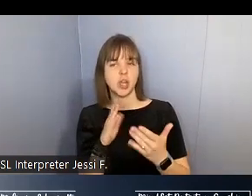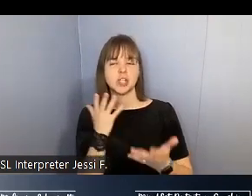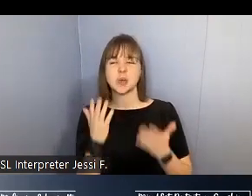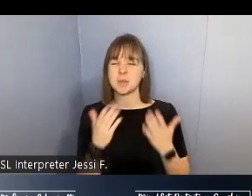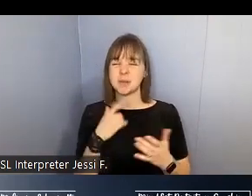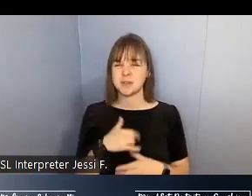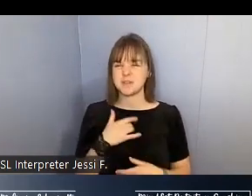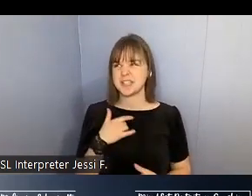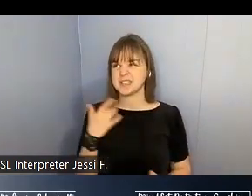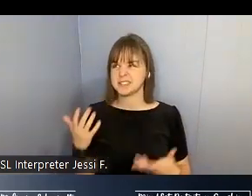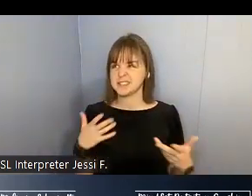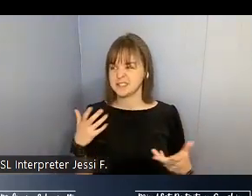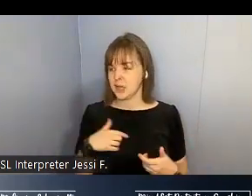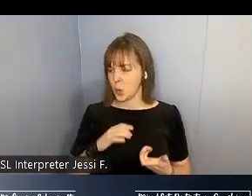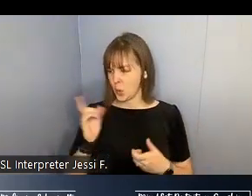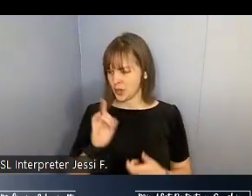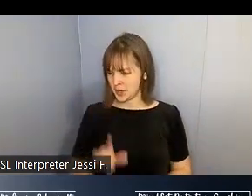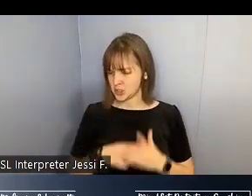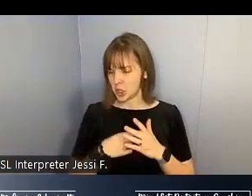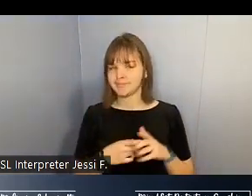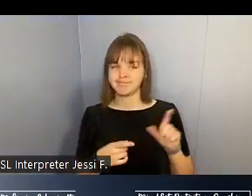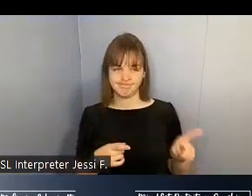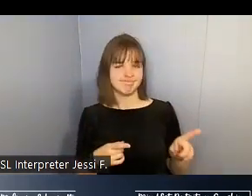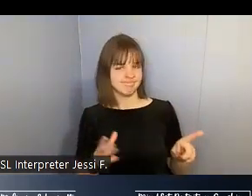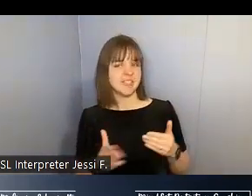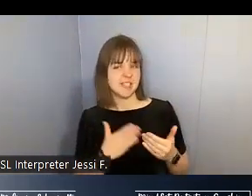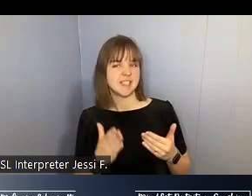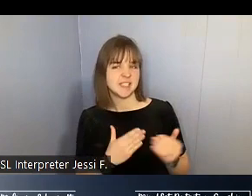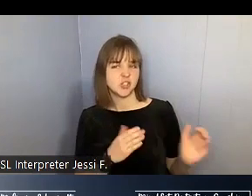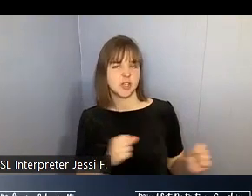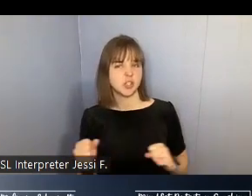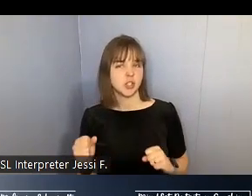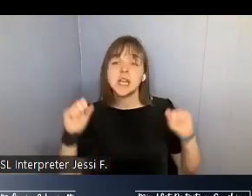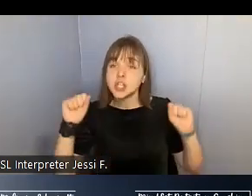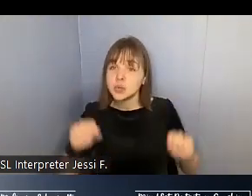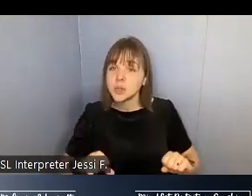and that fits the bill, I would say start here because you can make a lot of progress here.